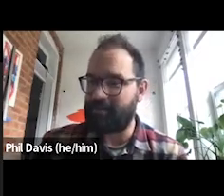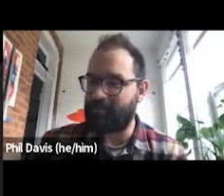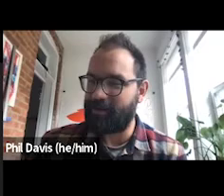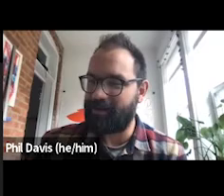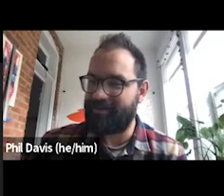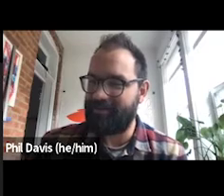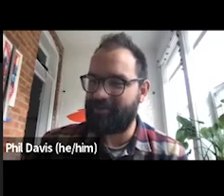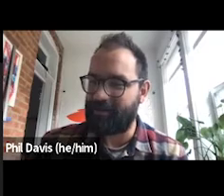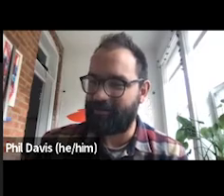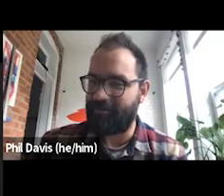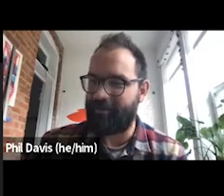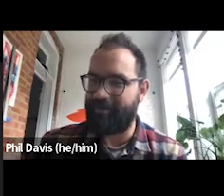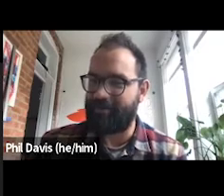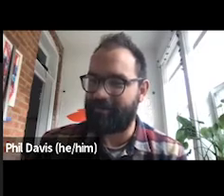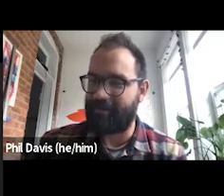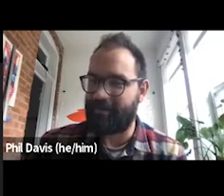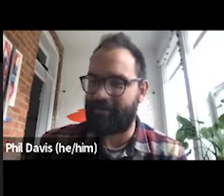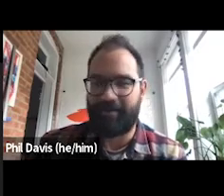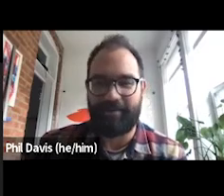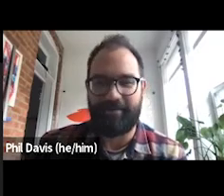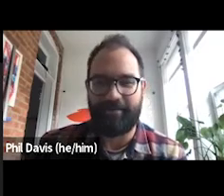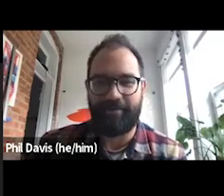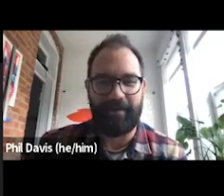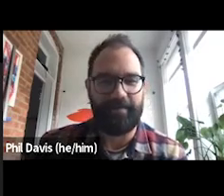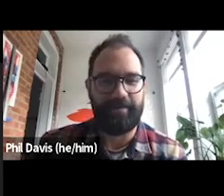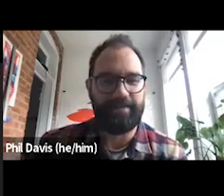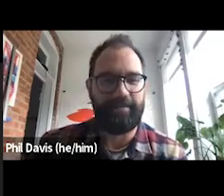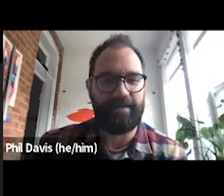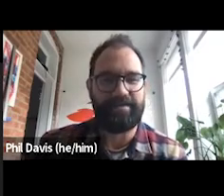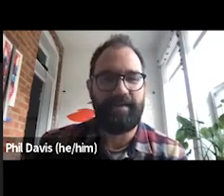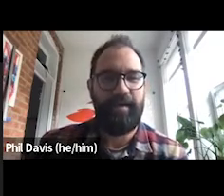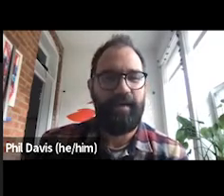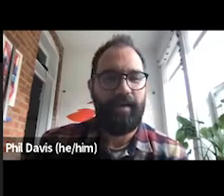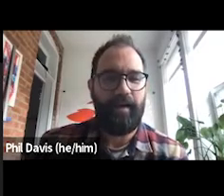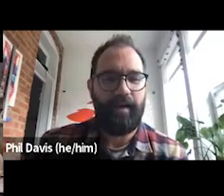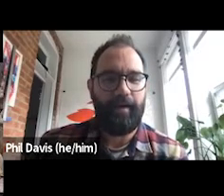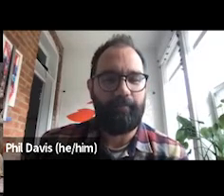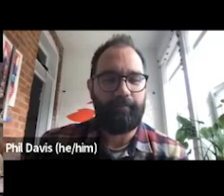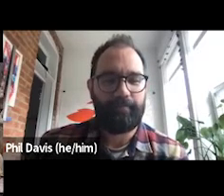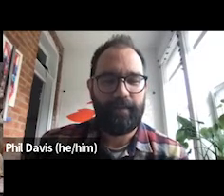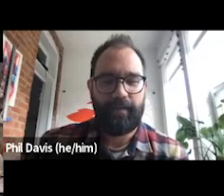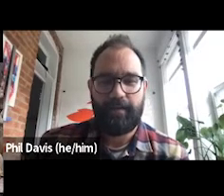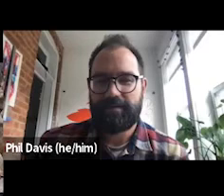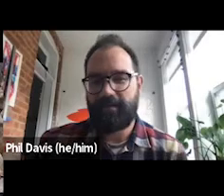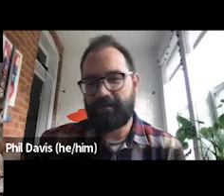In 2019 we crowd in together into a theater space.